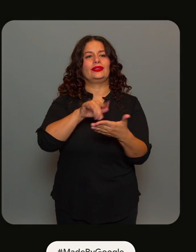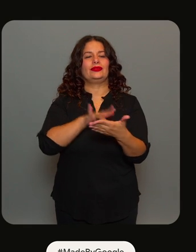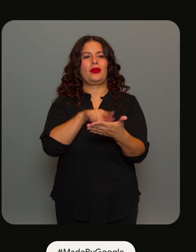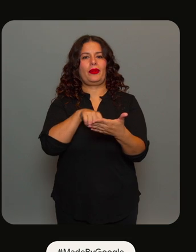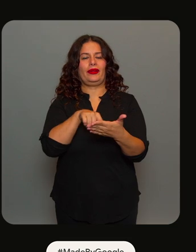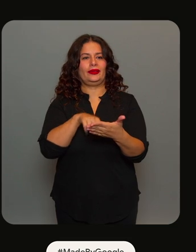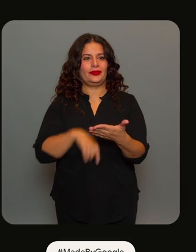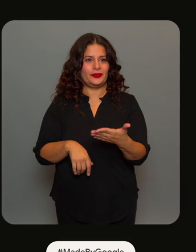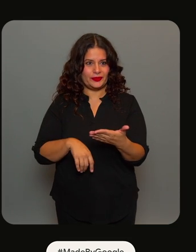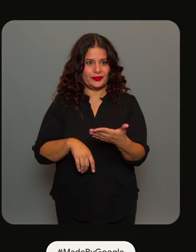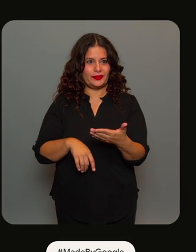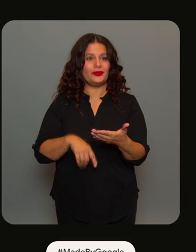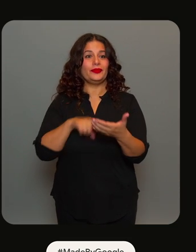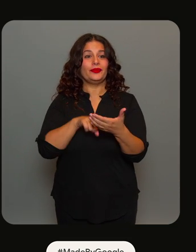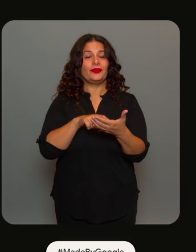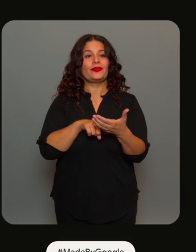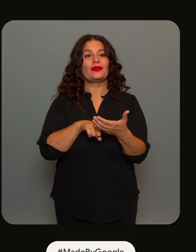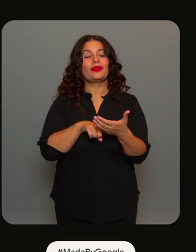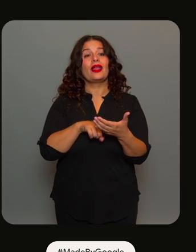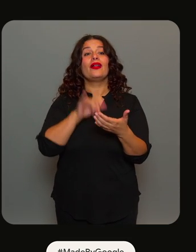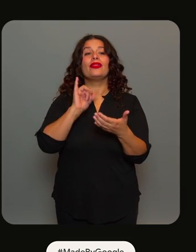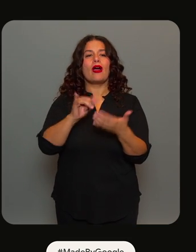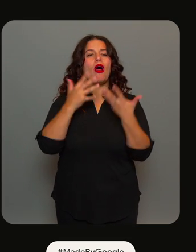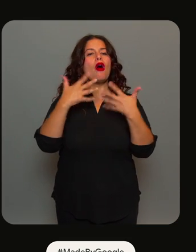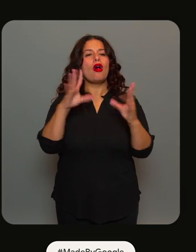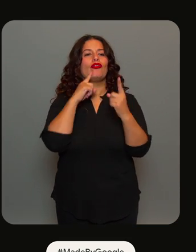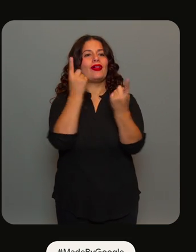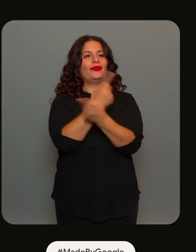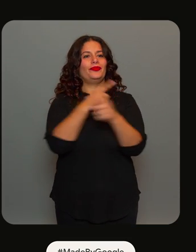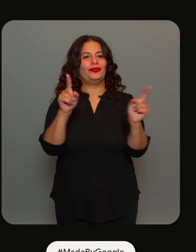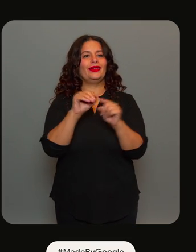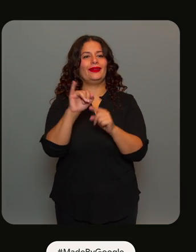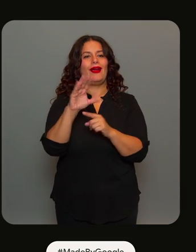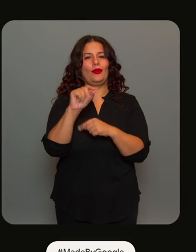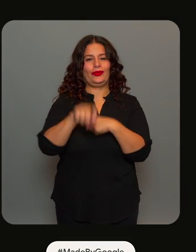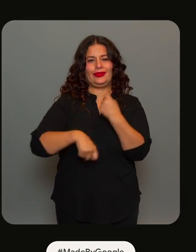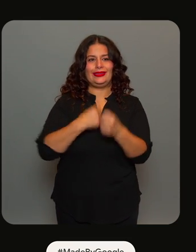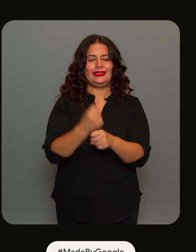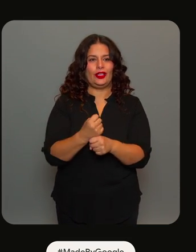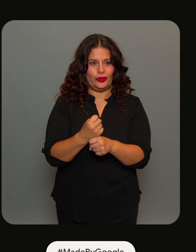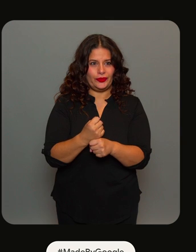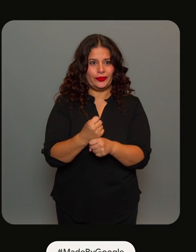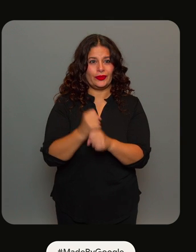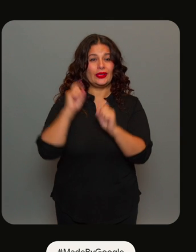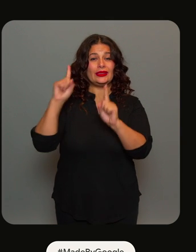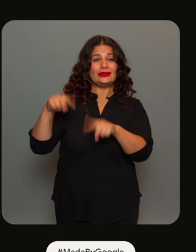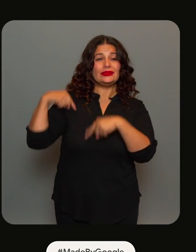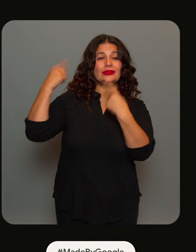You saw the core of that work at I/O earlier this year. Since then, we've partnered closely with developers to make